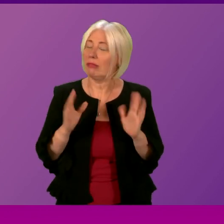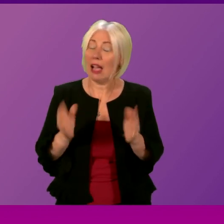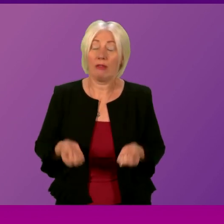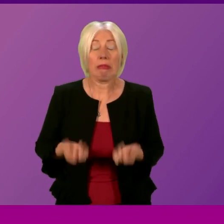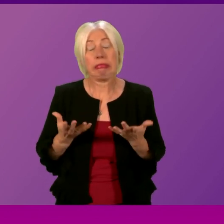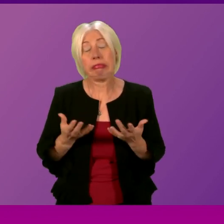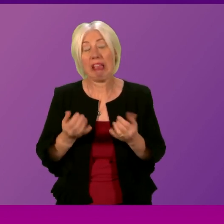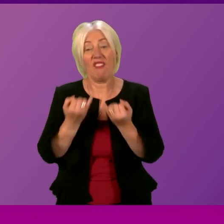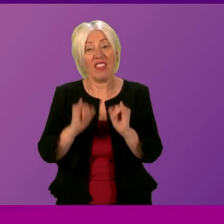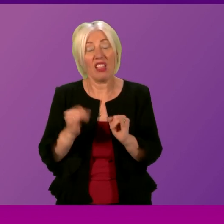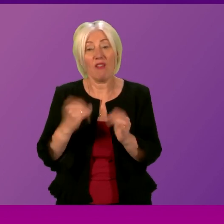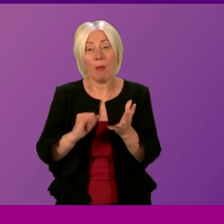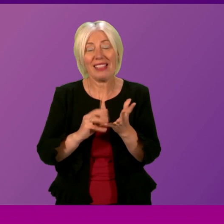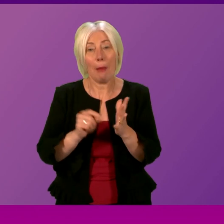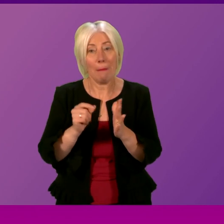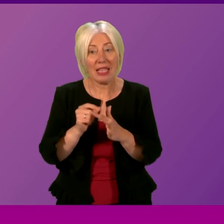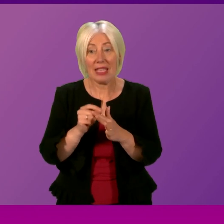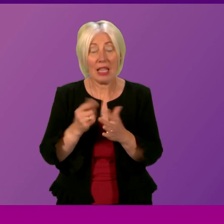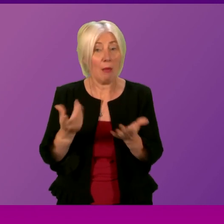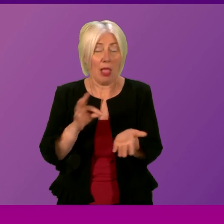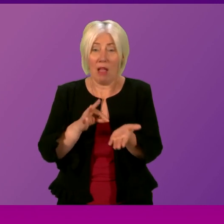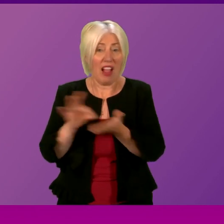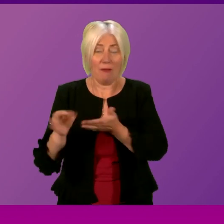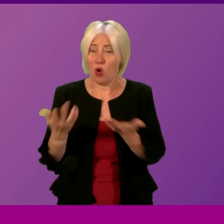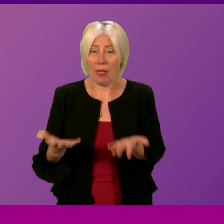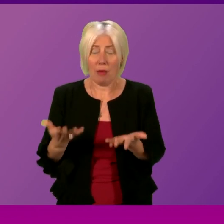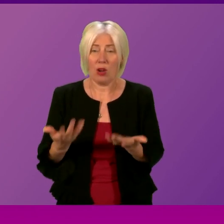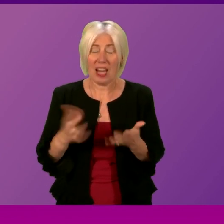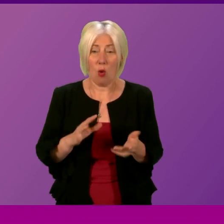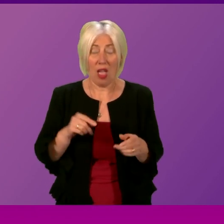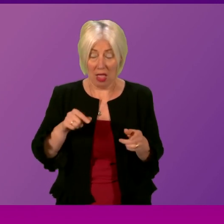failure at a time when they cannot afford that. In every area that this Government controls,